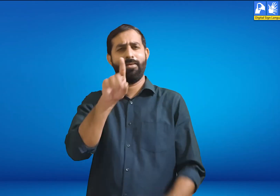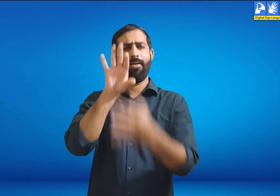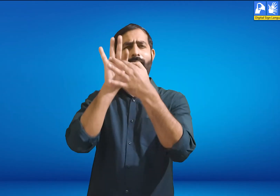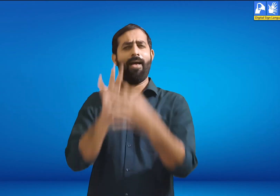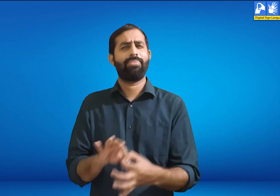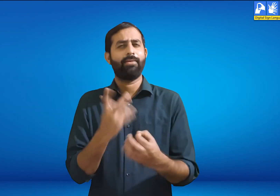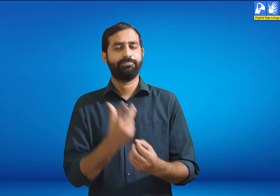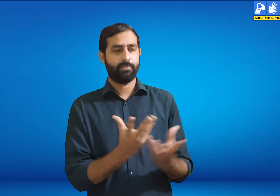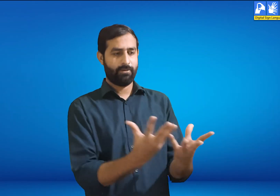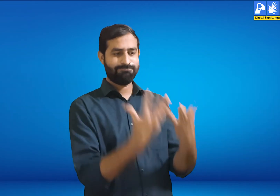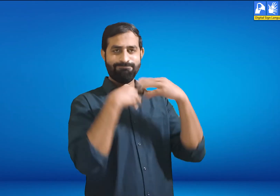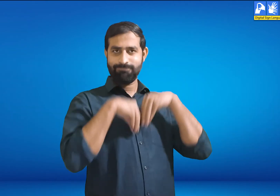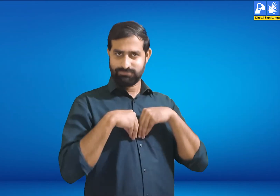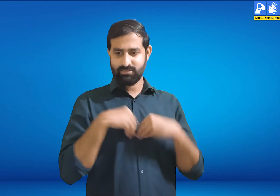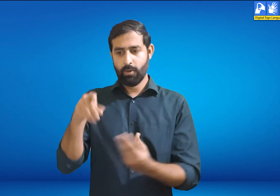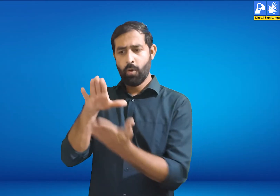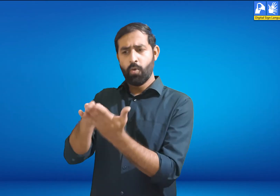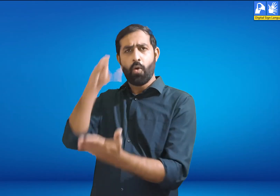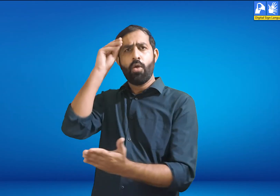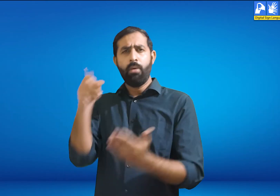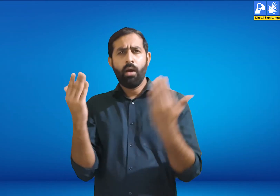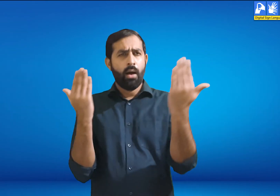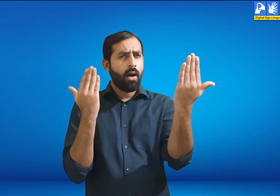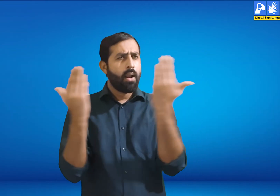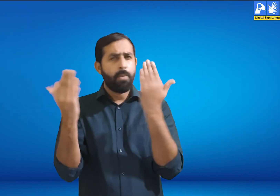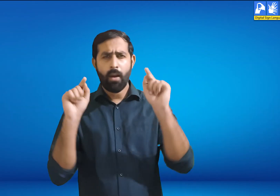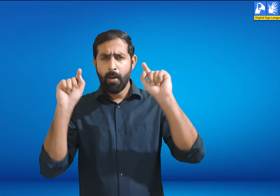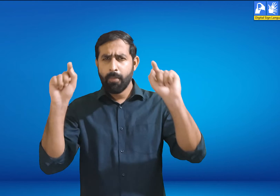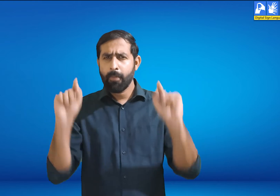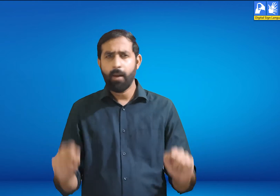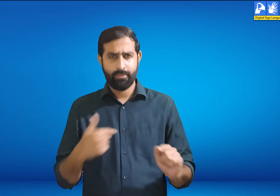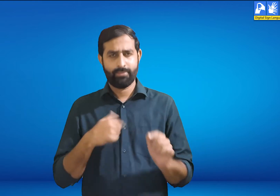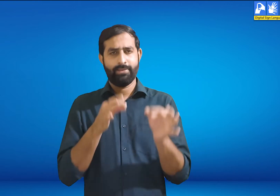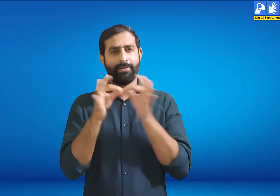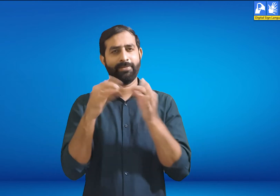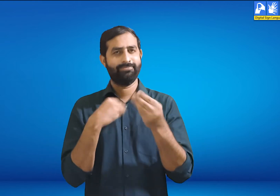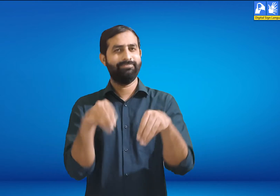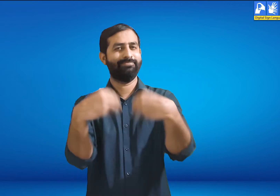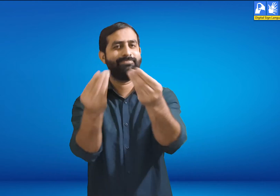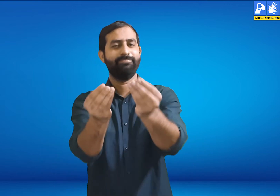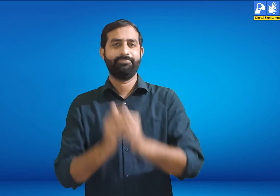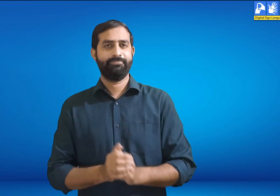We will discuss about the comparison between acquisition and learning.